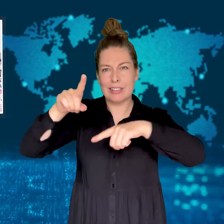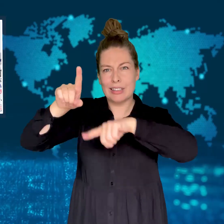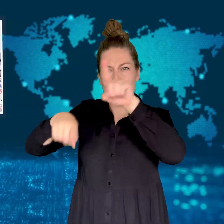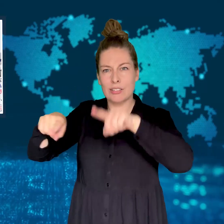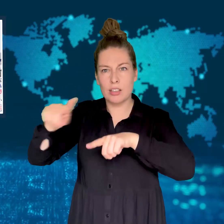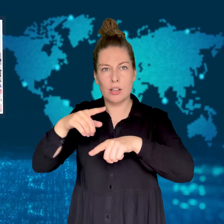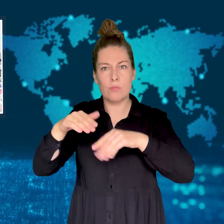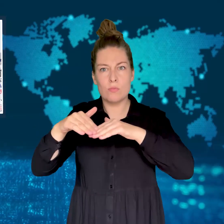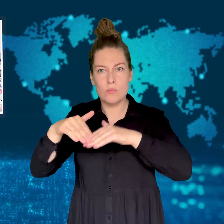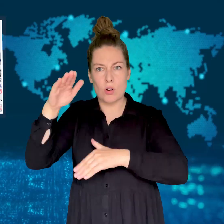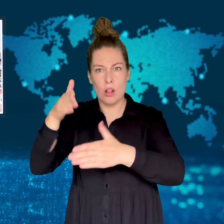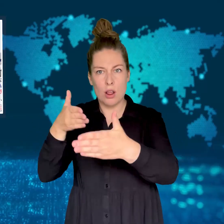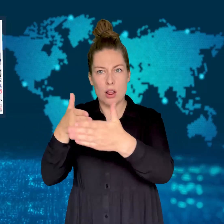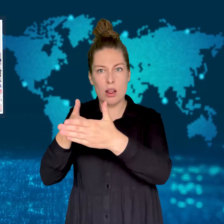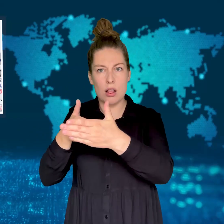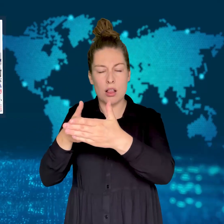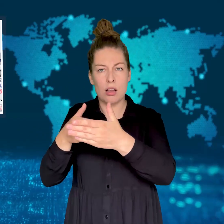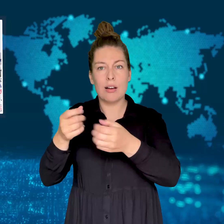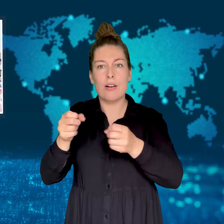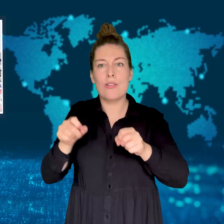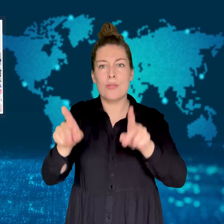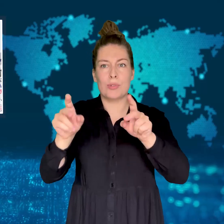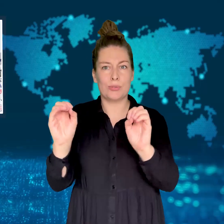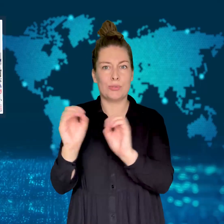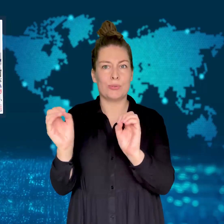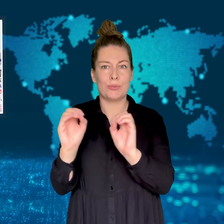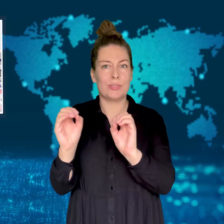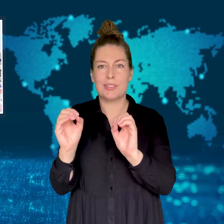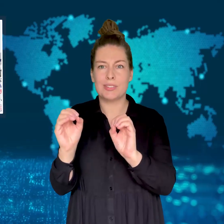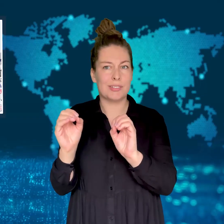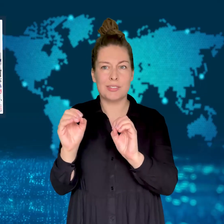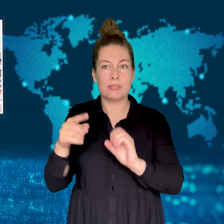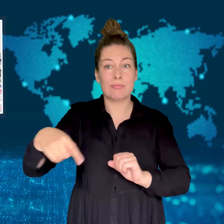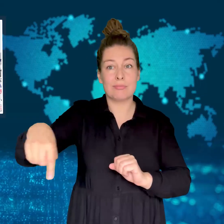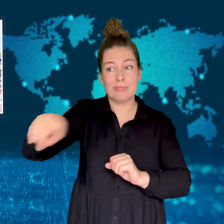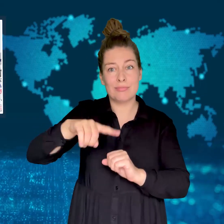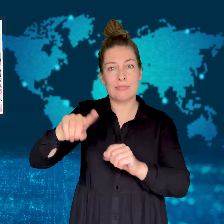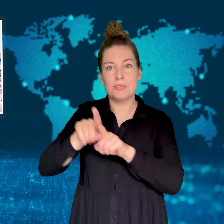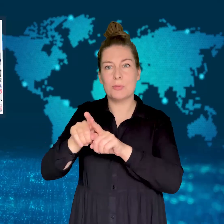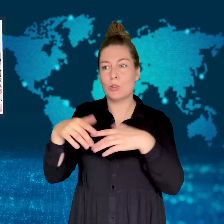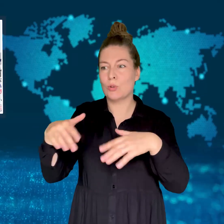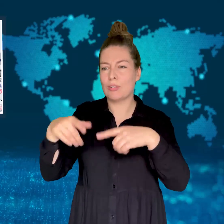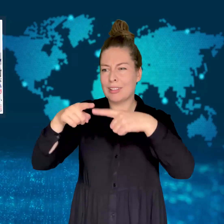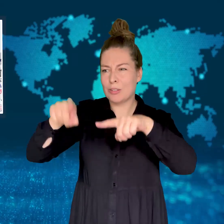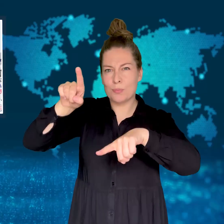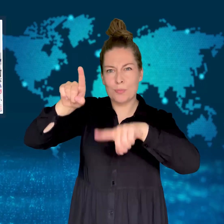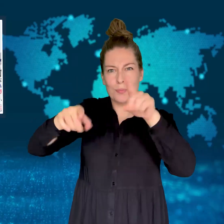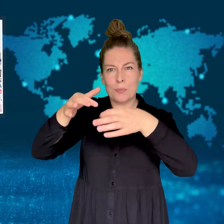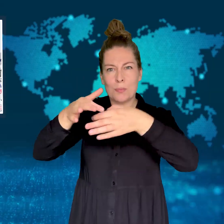Other applicants - namely applicants of color - may lose their opportunity.